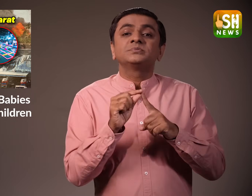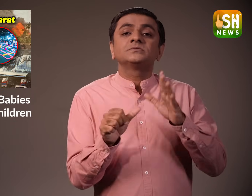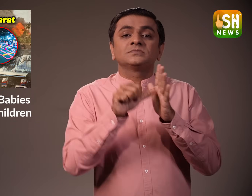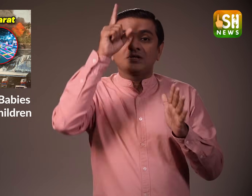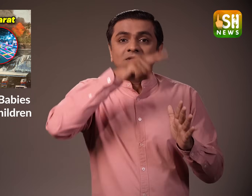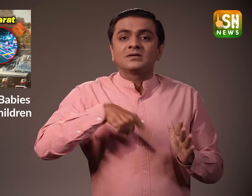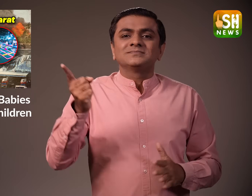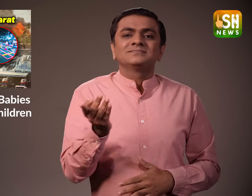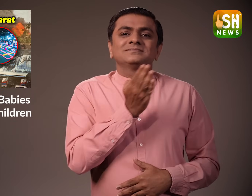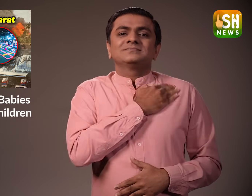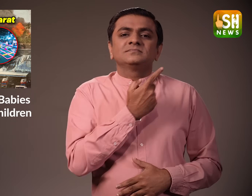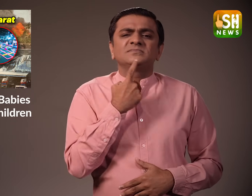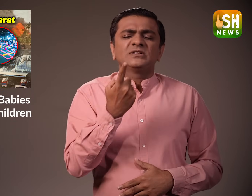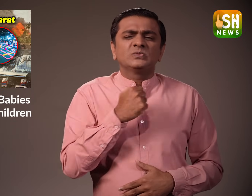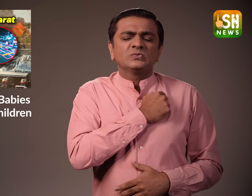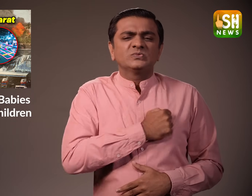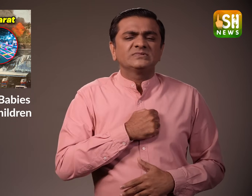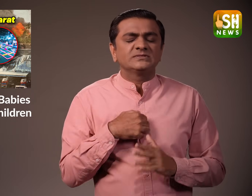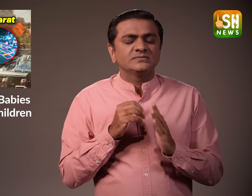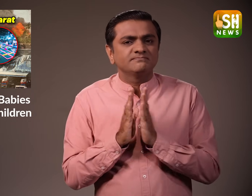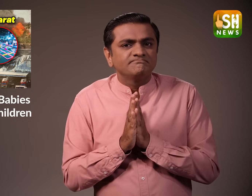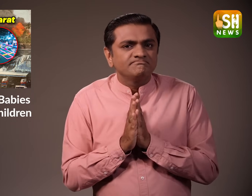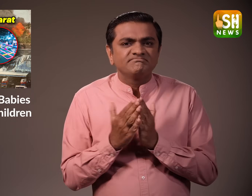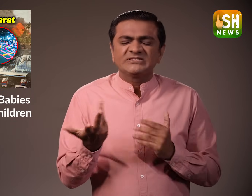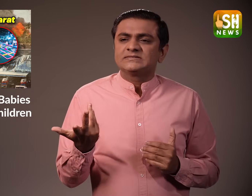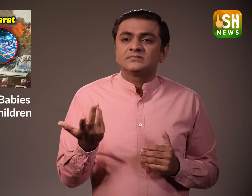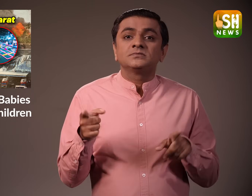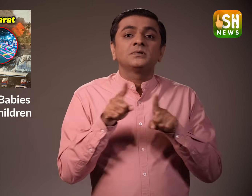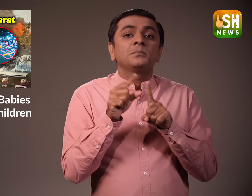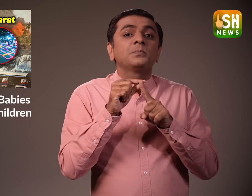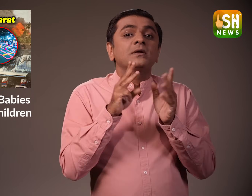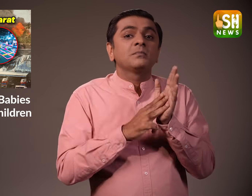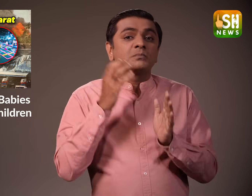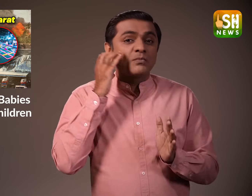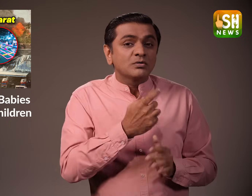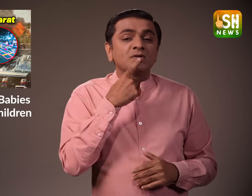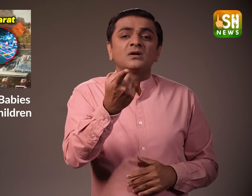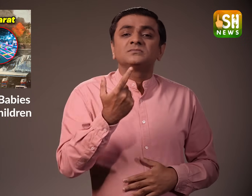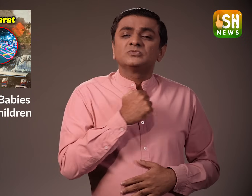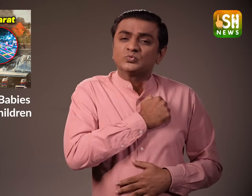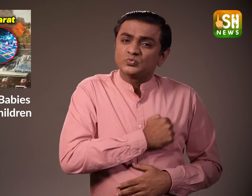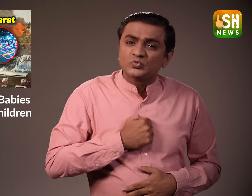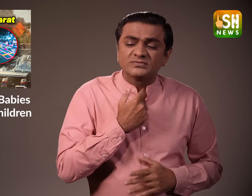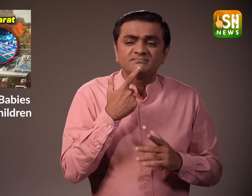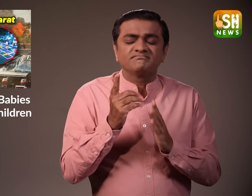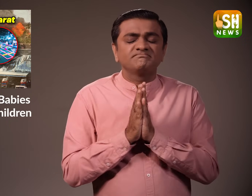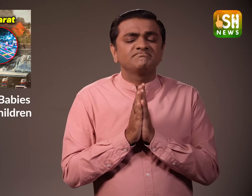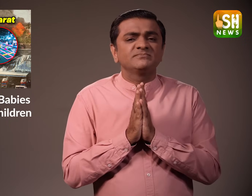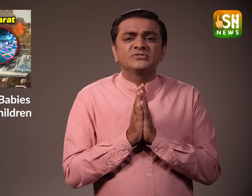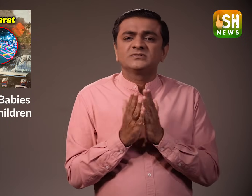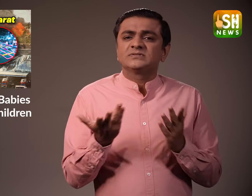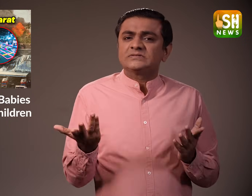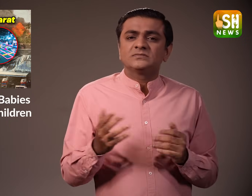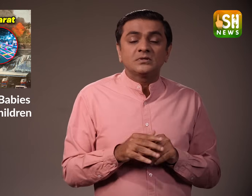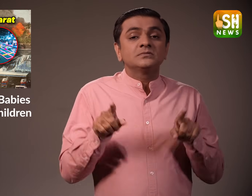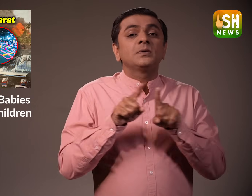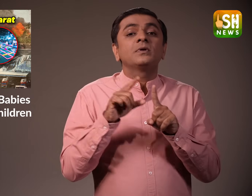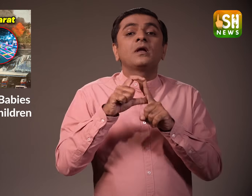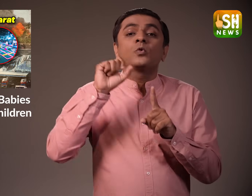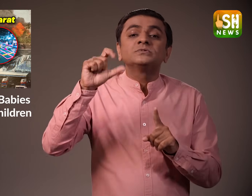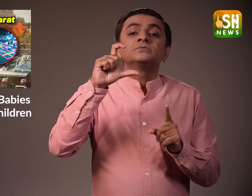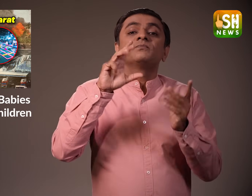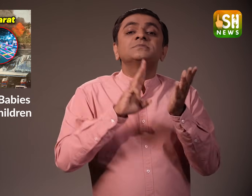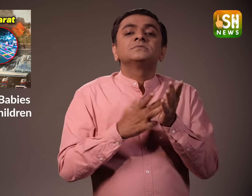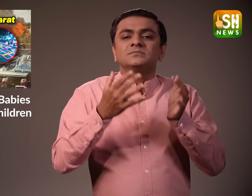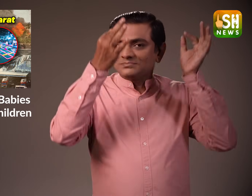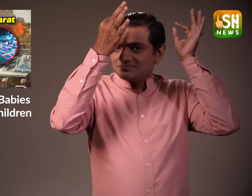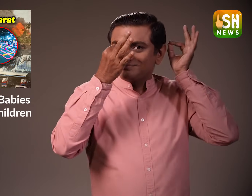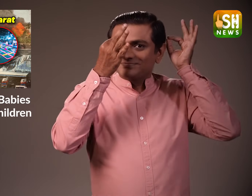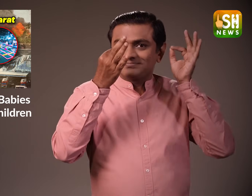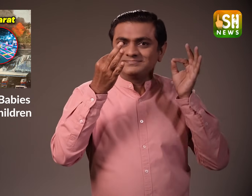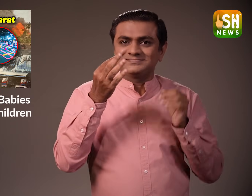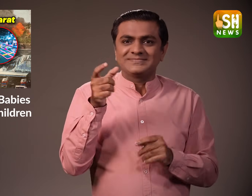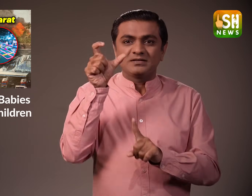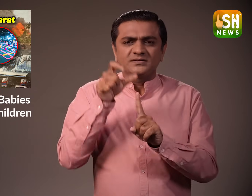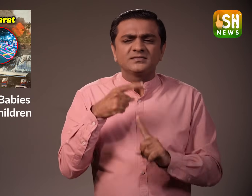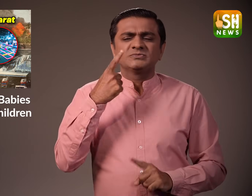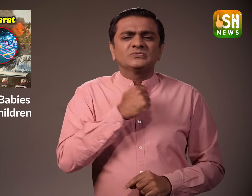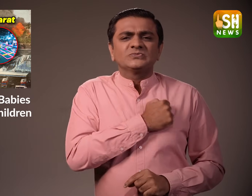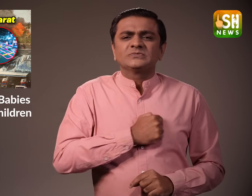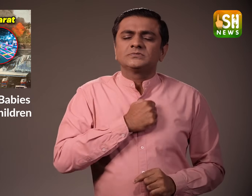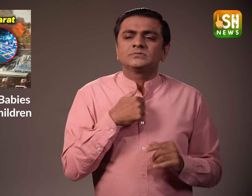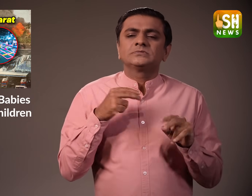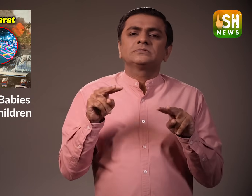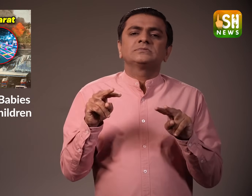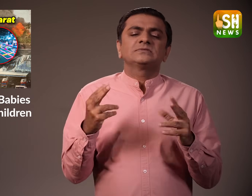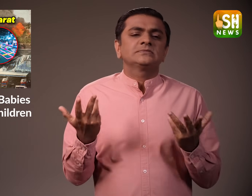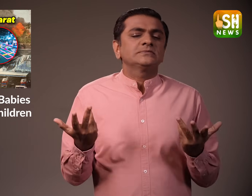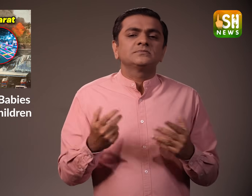President Droupadi Murmu, Minister Narendra Modi and Delhi chief minister Arvind Kejriwal have offered condolences to the families of the children